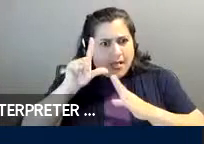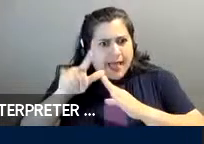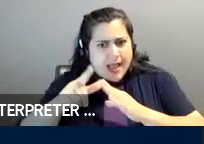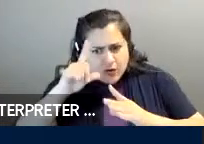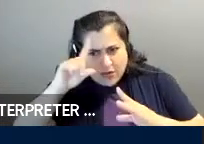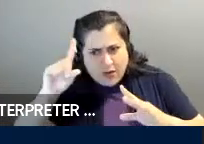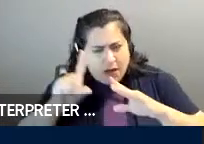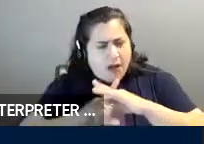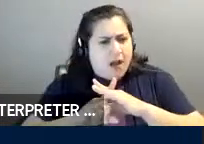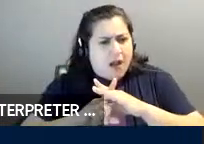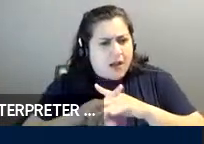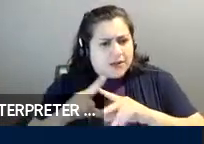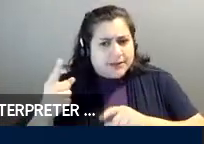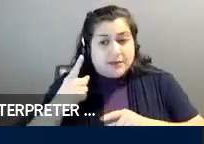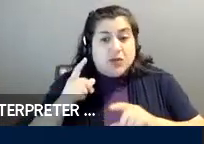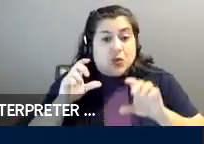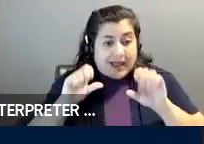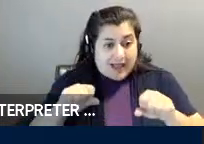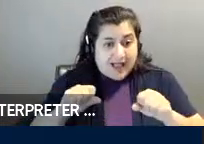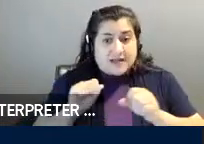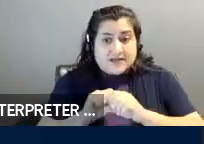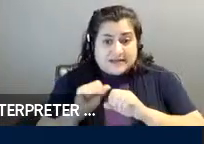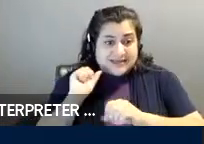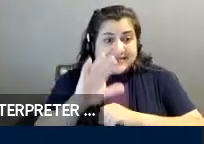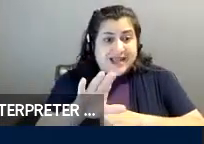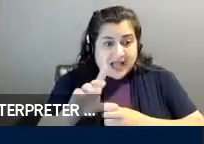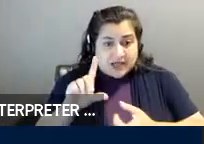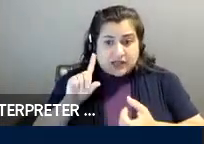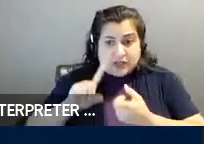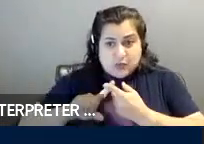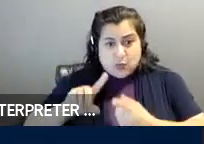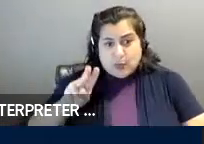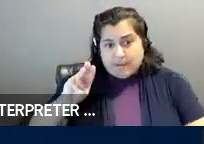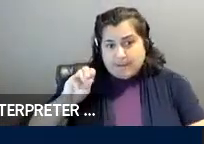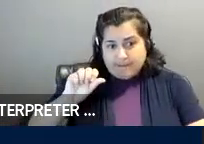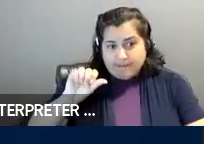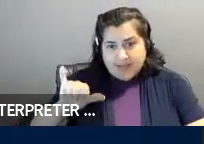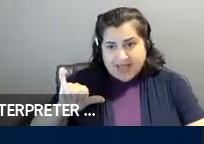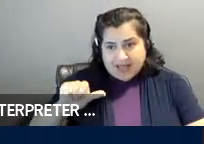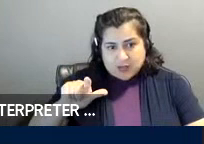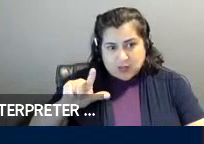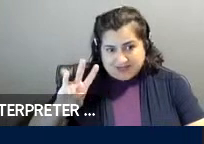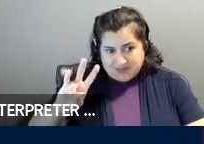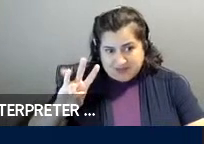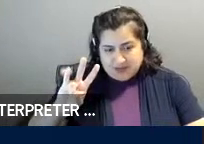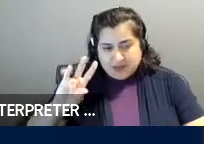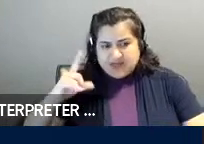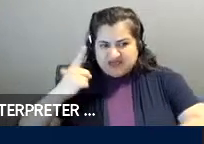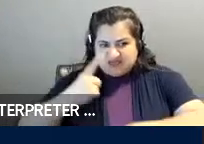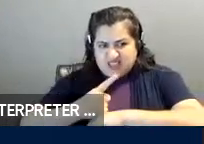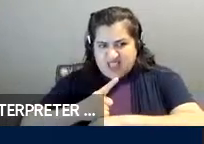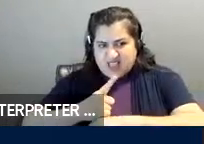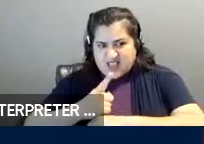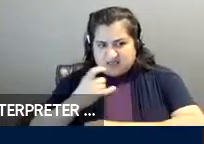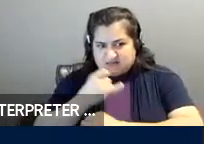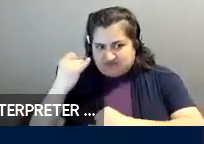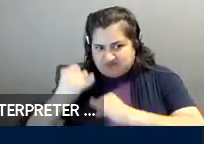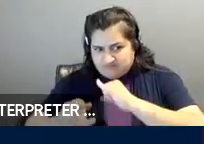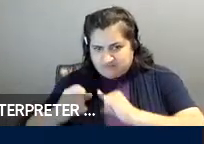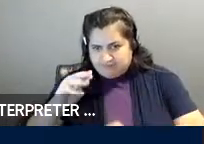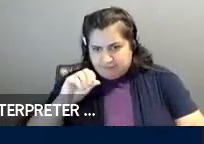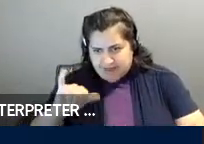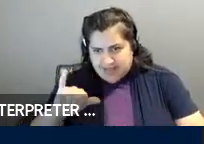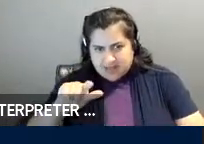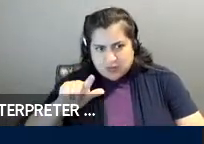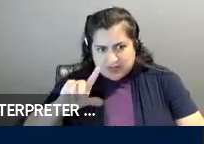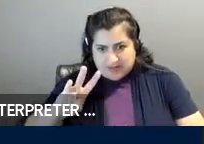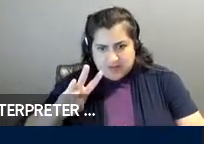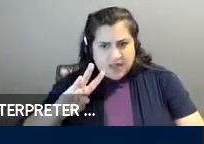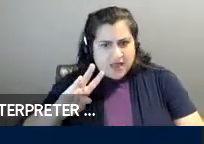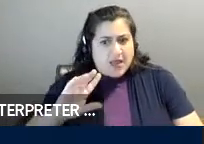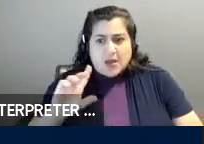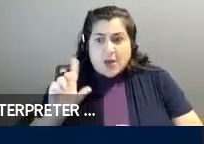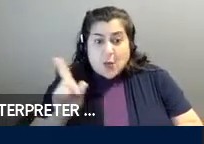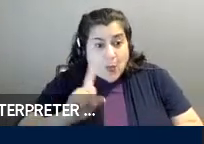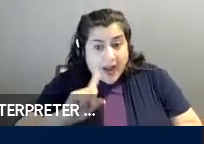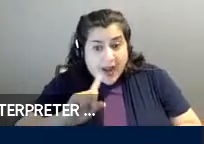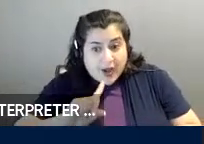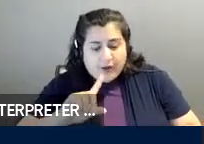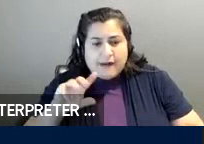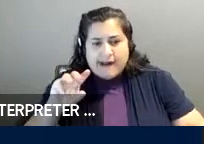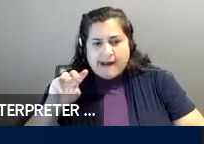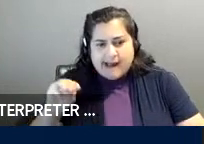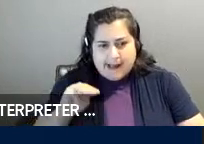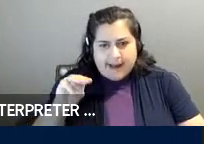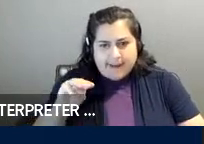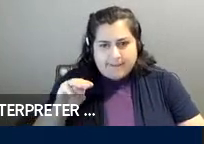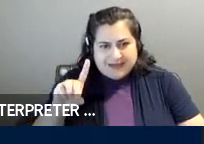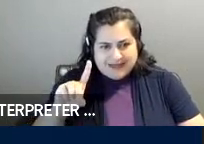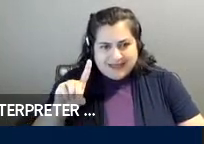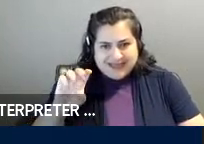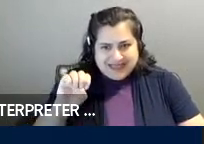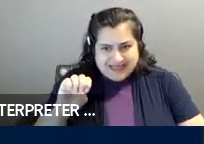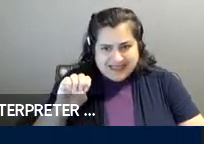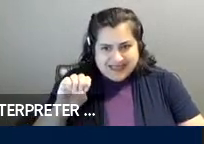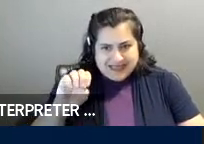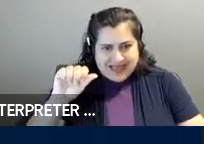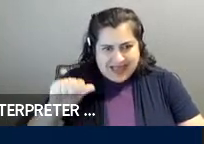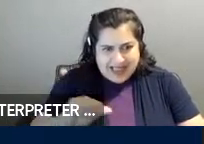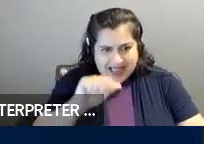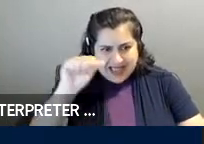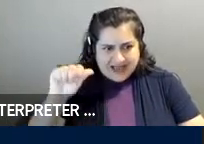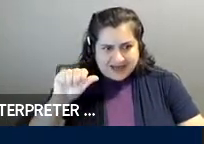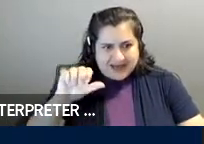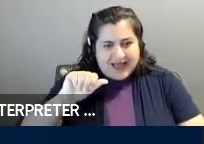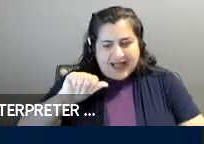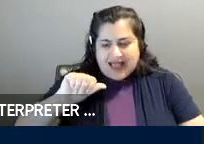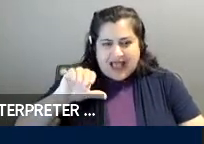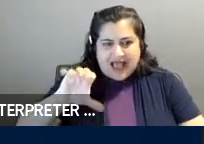27, and you can submit your comments, your written comments, via email to MDE@access-board.gov.